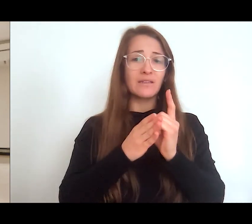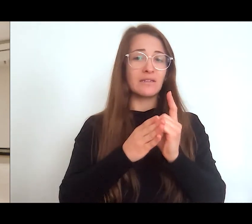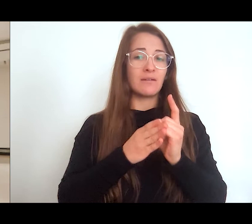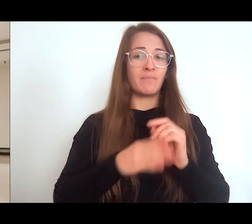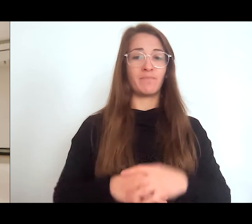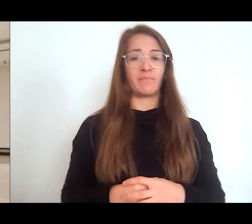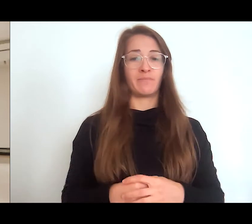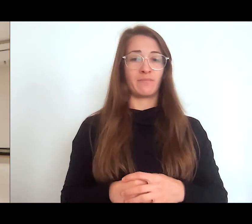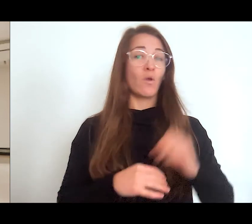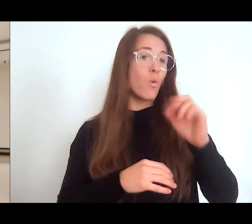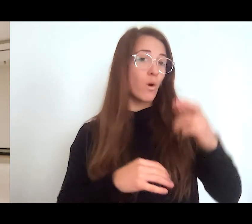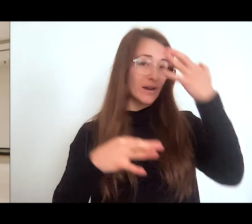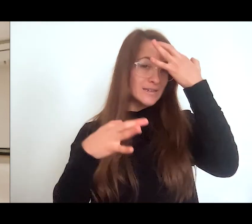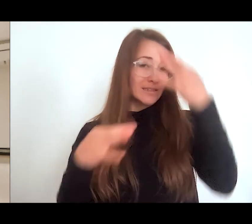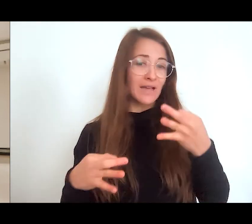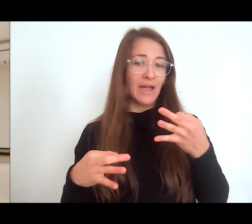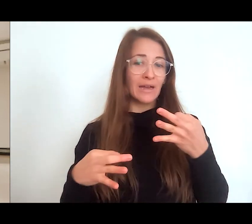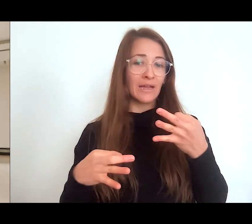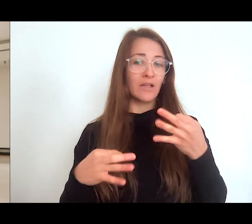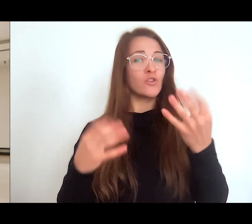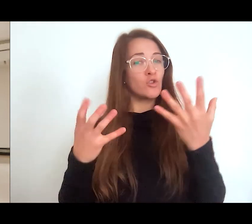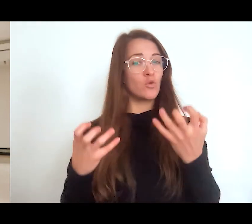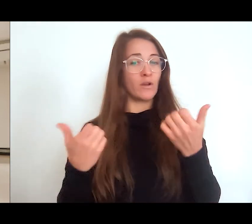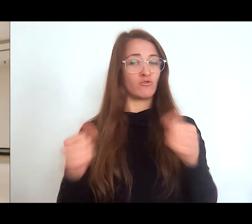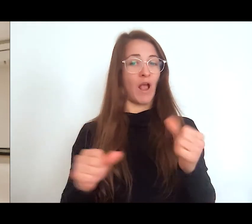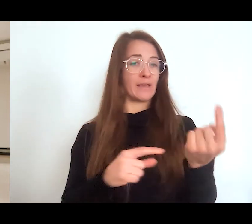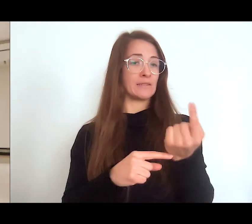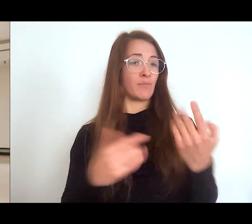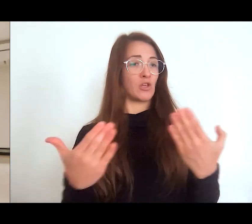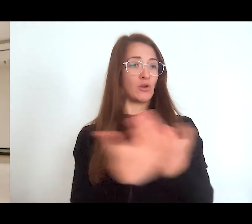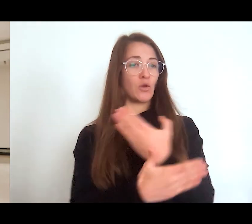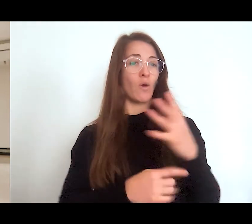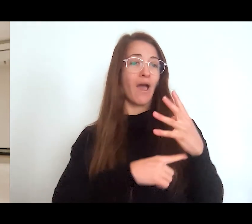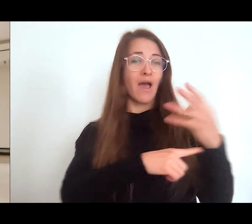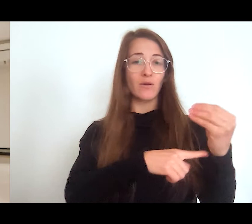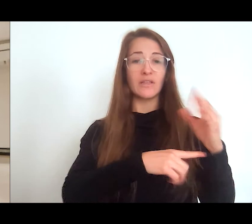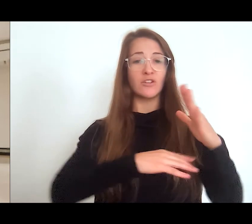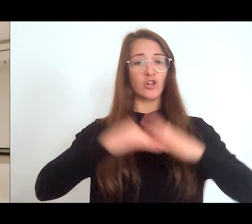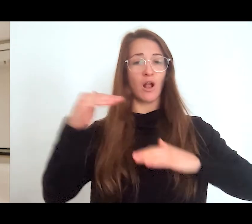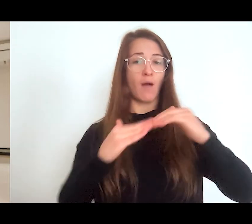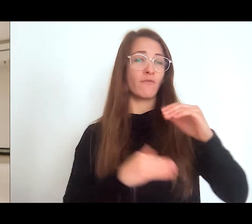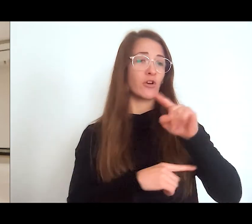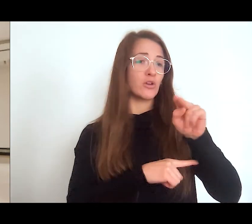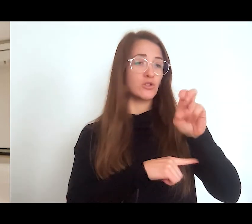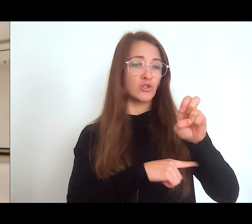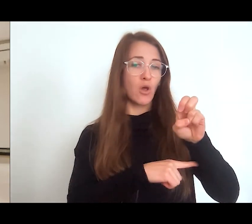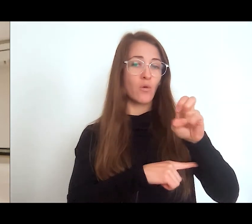MOMENT OR INSTANCE. OR DECIDING THAT YOU WANT TO TRY SOMETHING NEW AND GO OUTSIDE OF